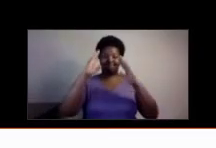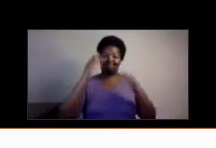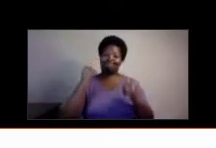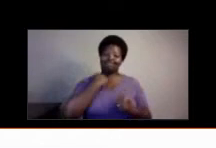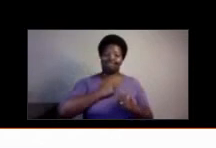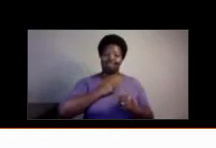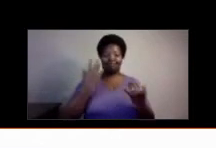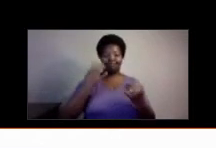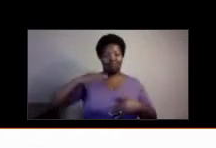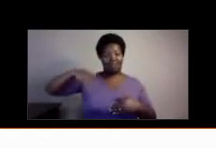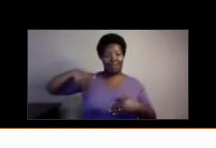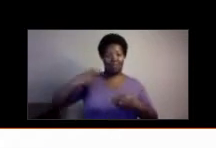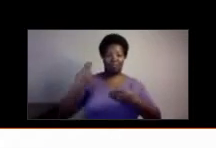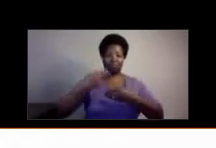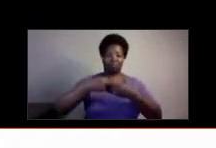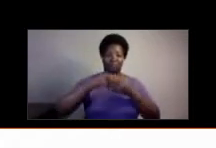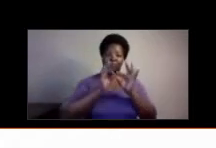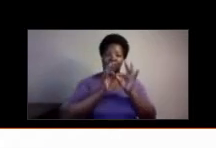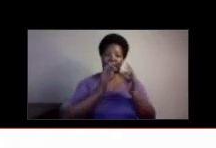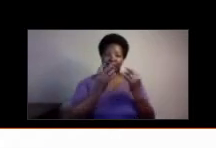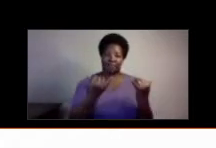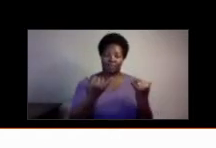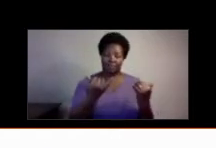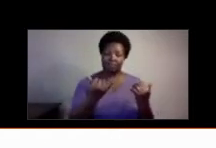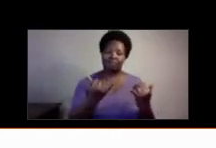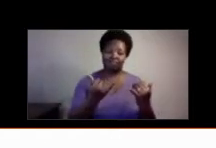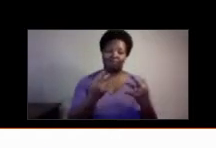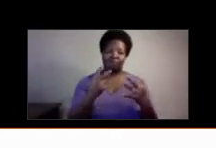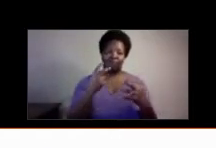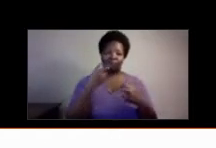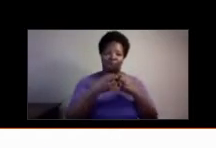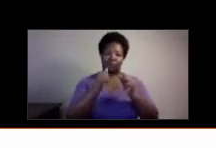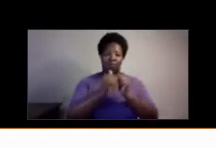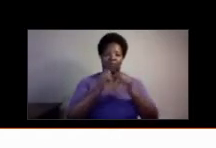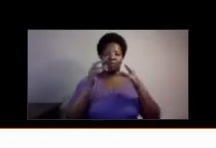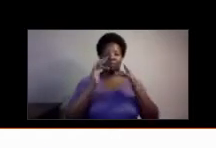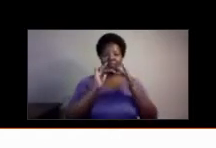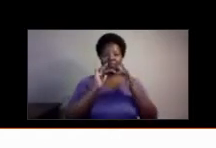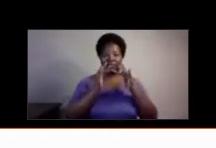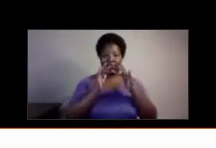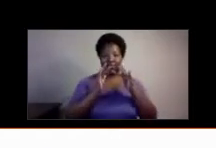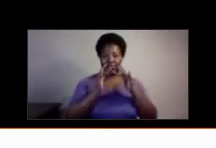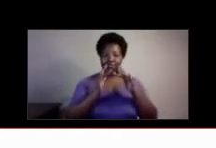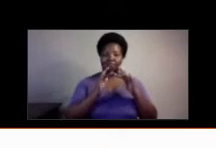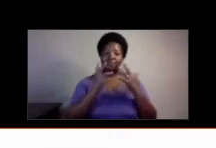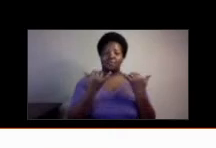the the construction contractor may propose modifications for review and approval by ddot